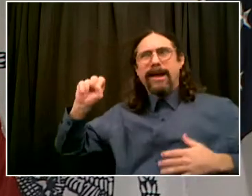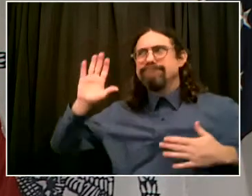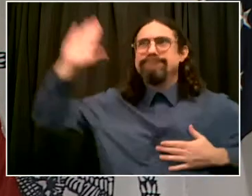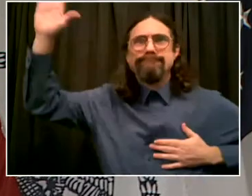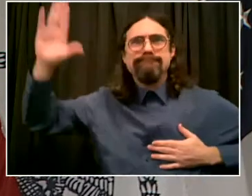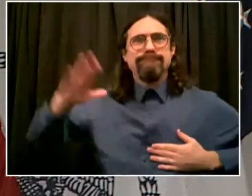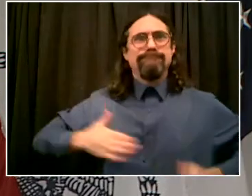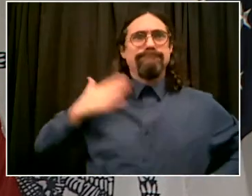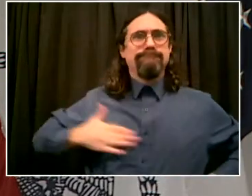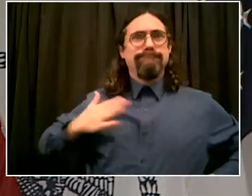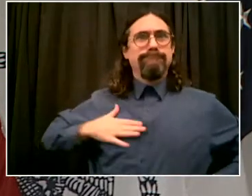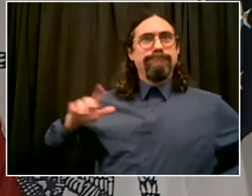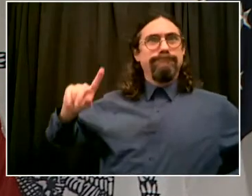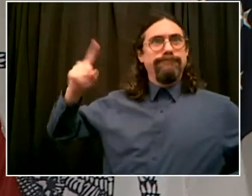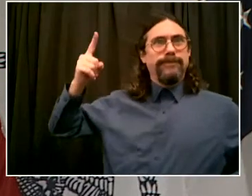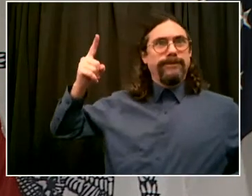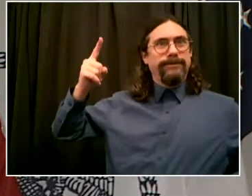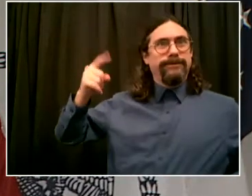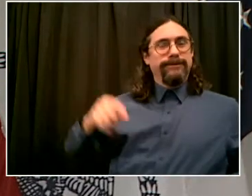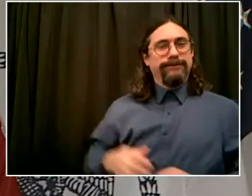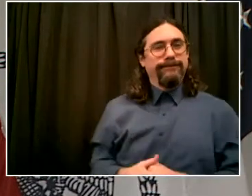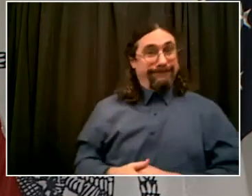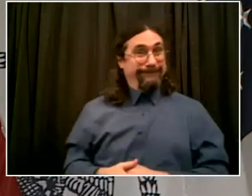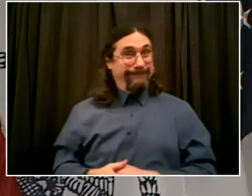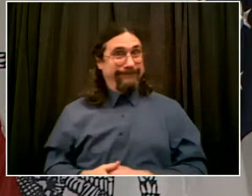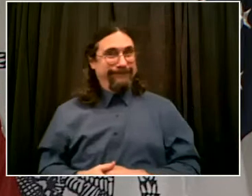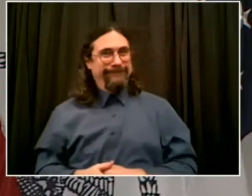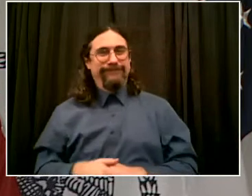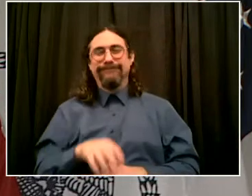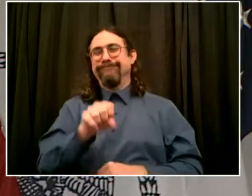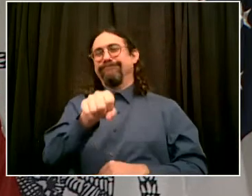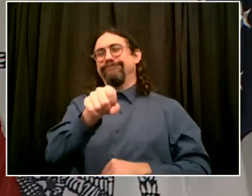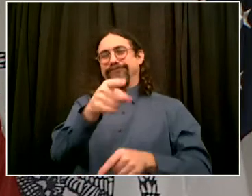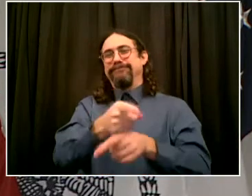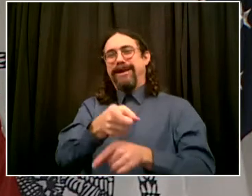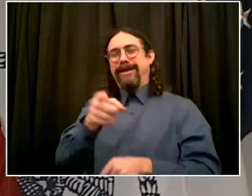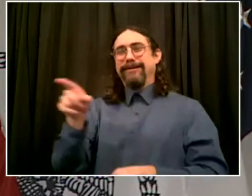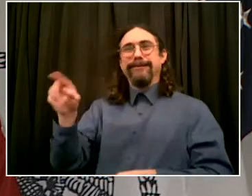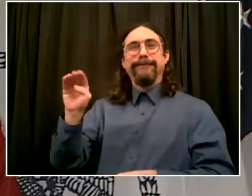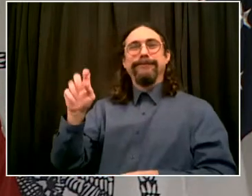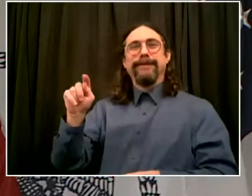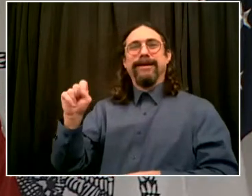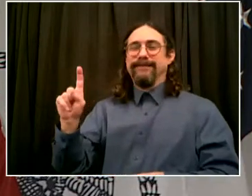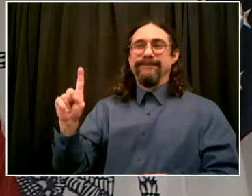ANOTHER QUESTION FROM SEPTEMBER